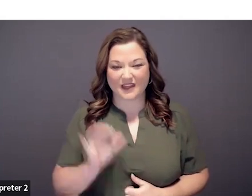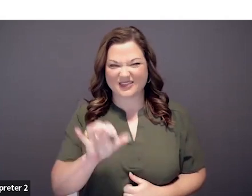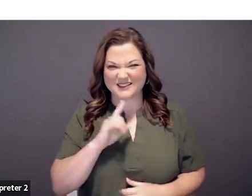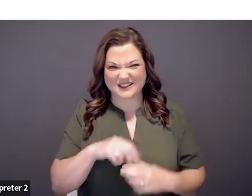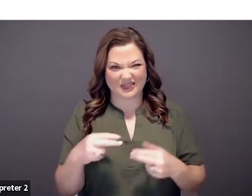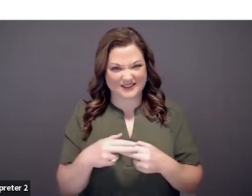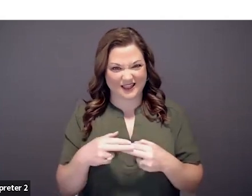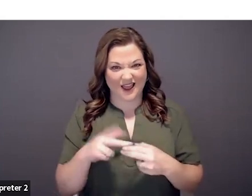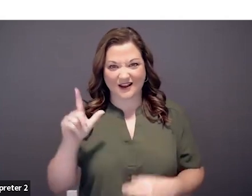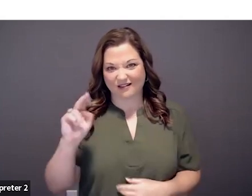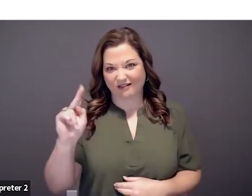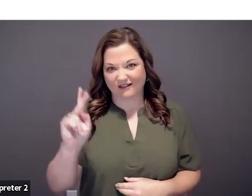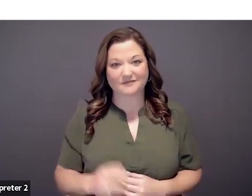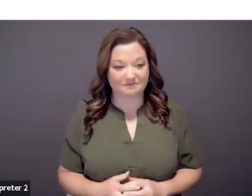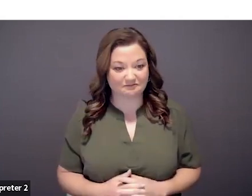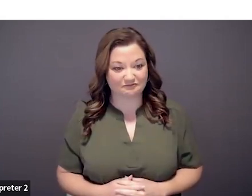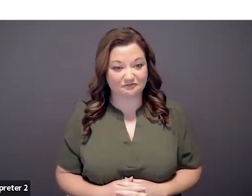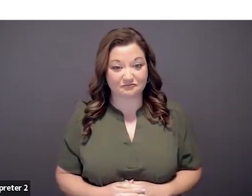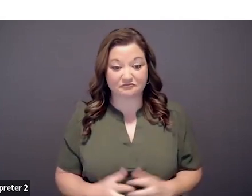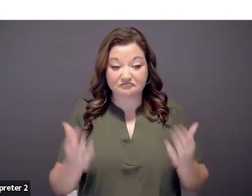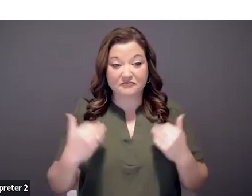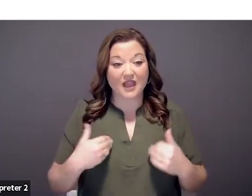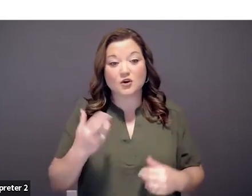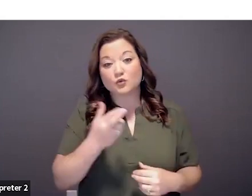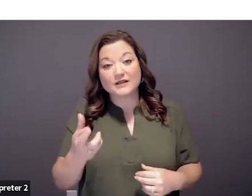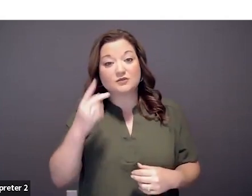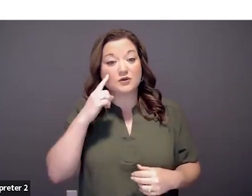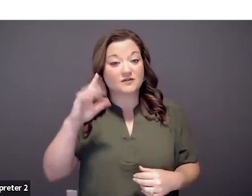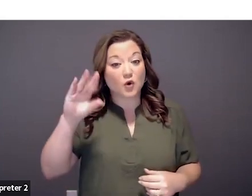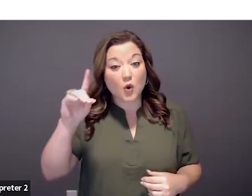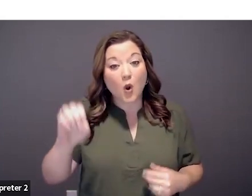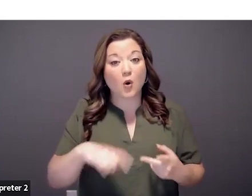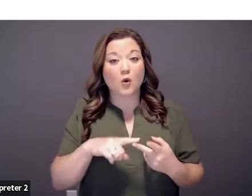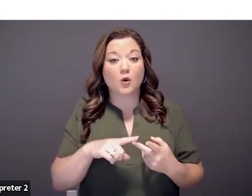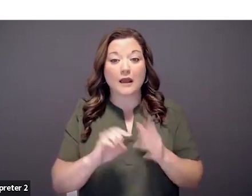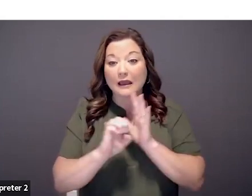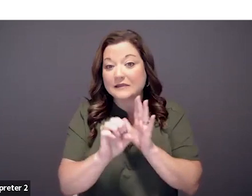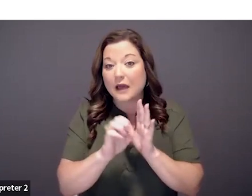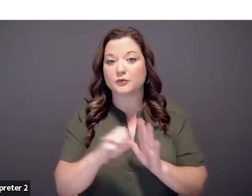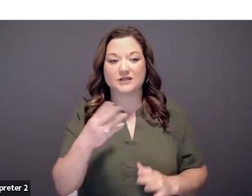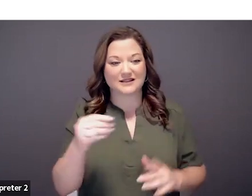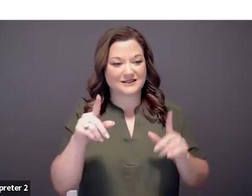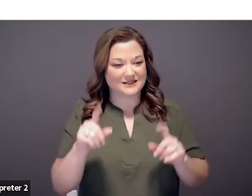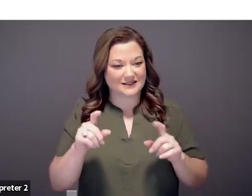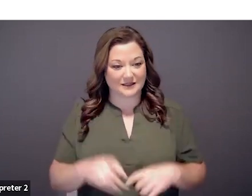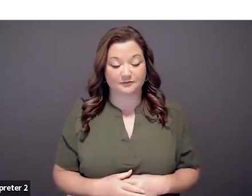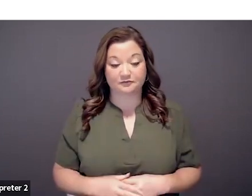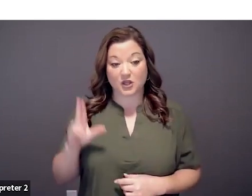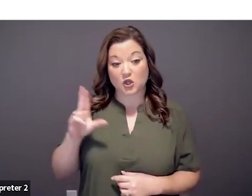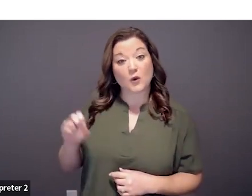I want to talk about some resources for code examples and testing. The US Web Design System is a fantastic resource